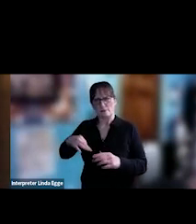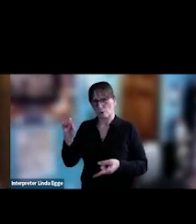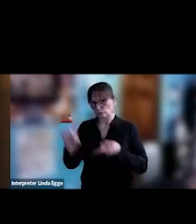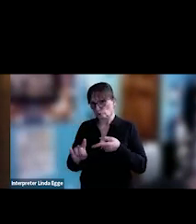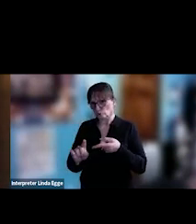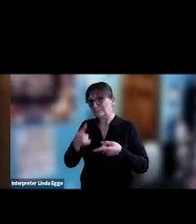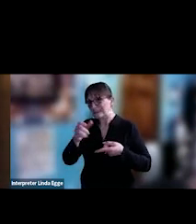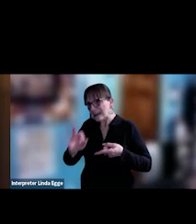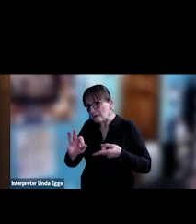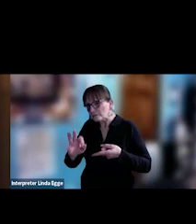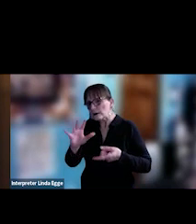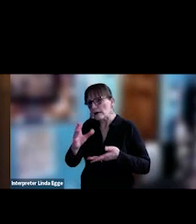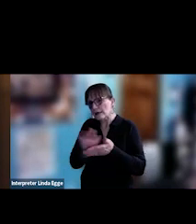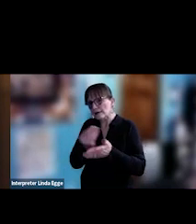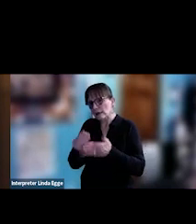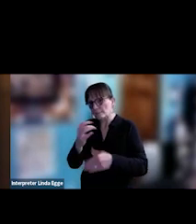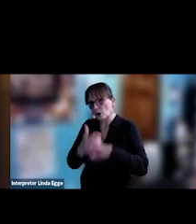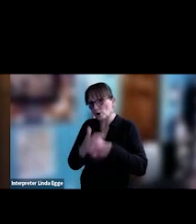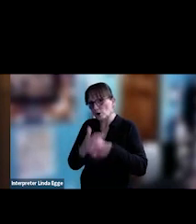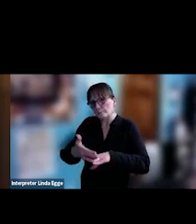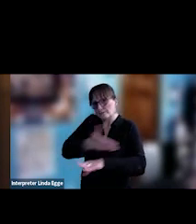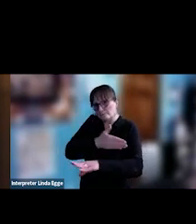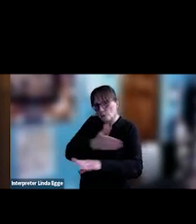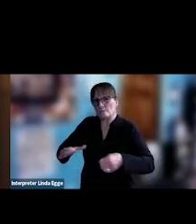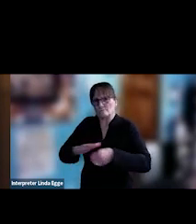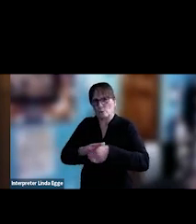if they do claim early before their full retirement age.